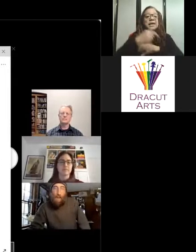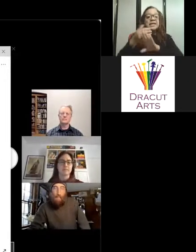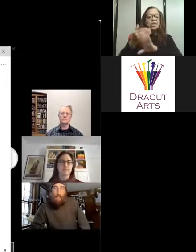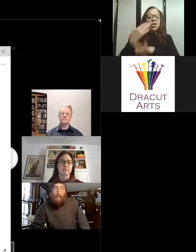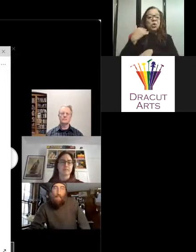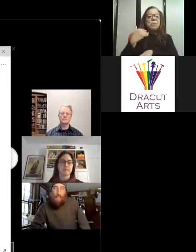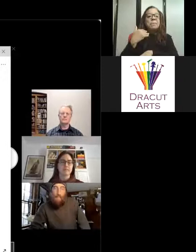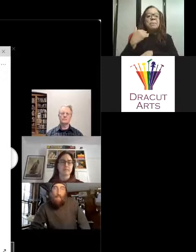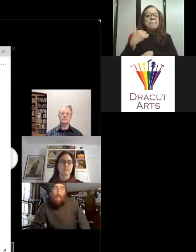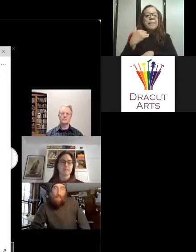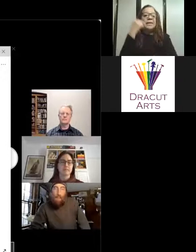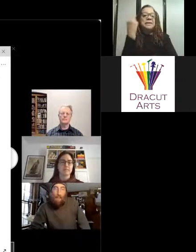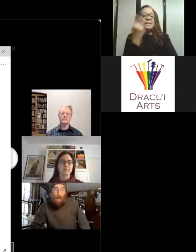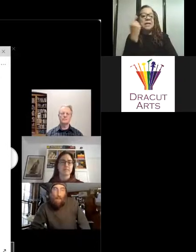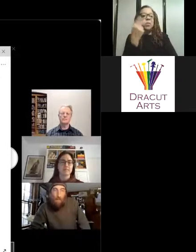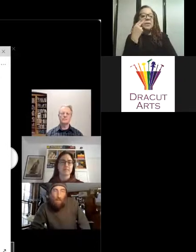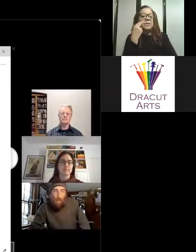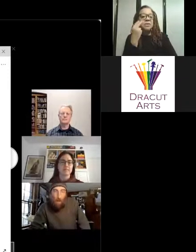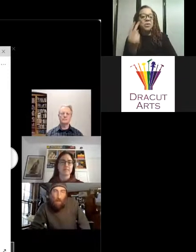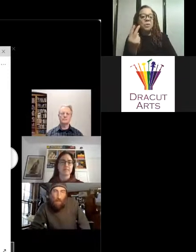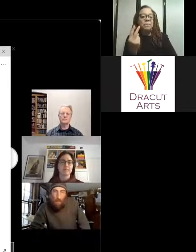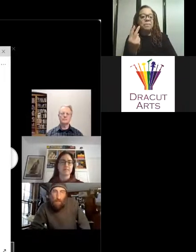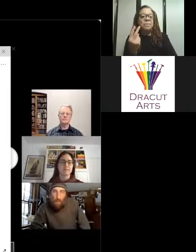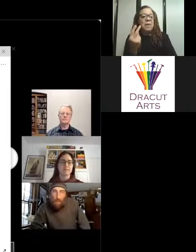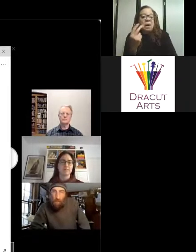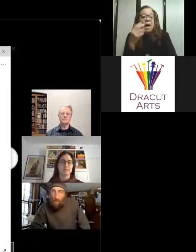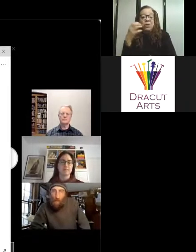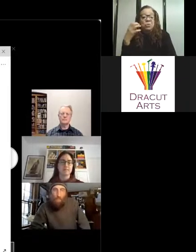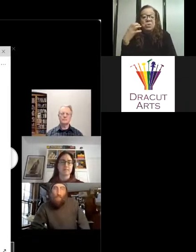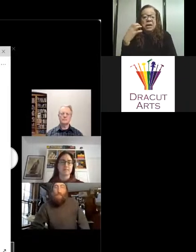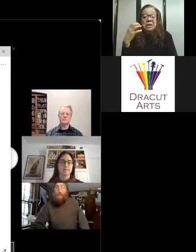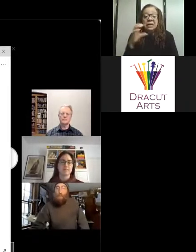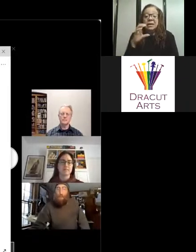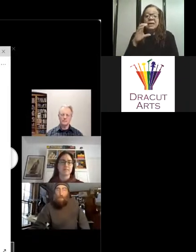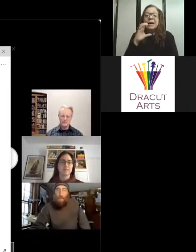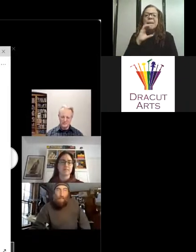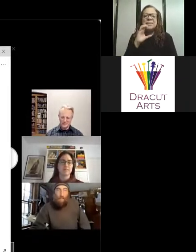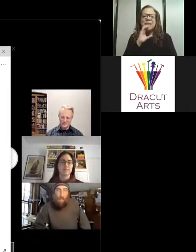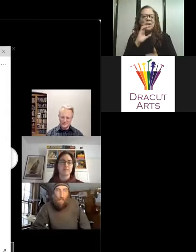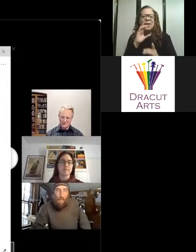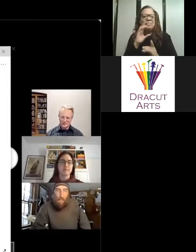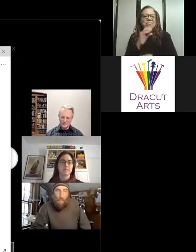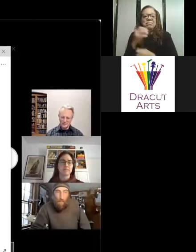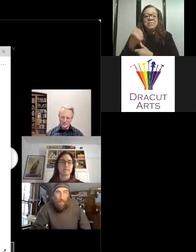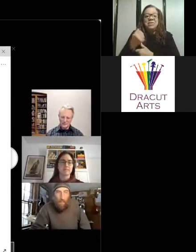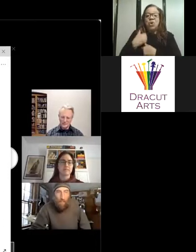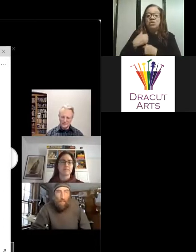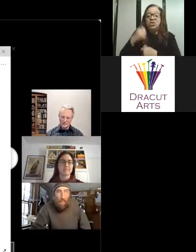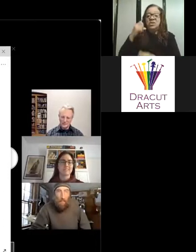happens to see"-- I have no idea who Commissary Sergeant Hilton was, I haven't found a photo of him, so, but I like drawing the uh, elaborate